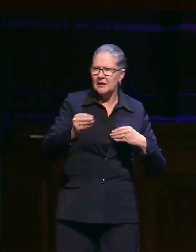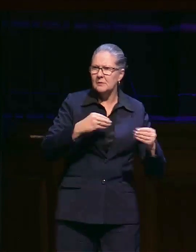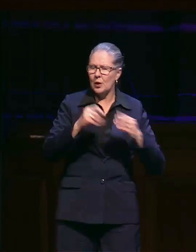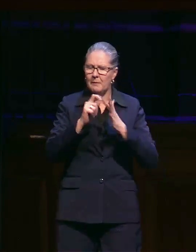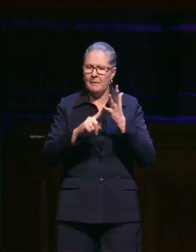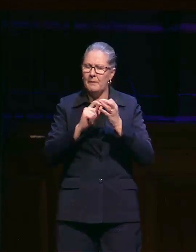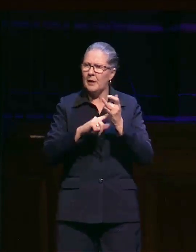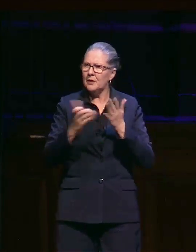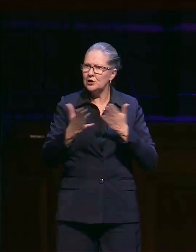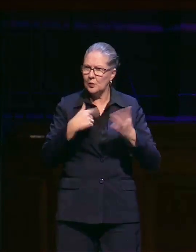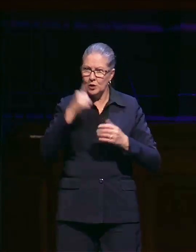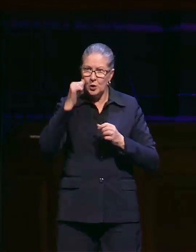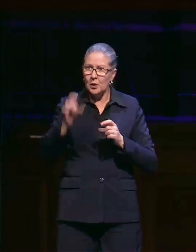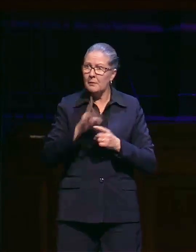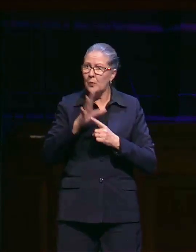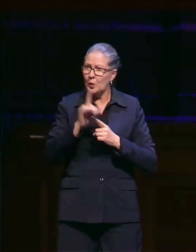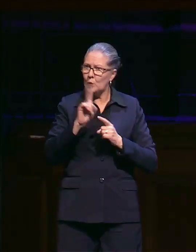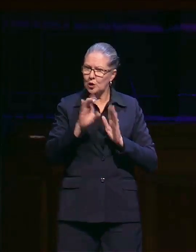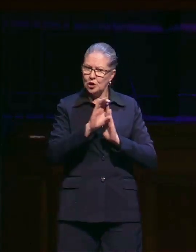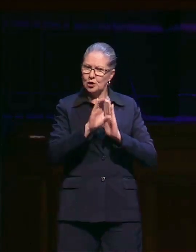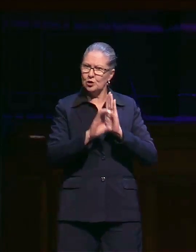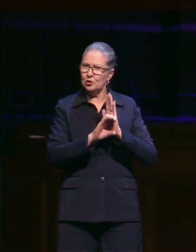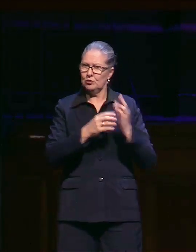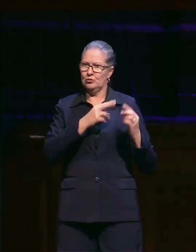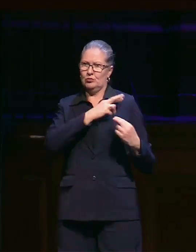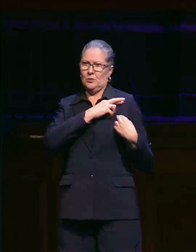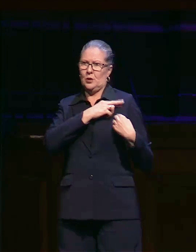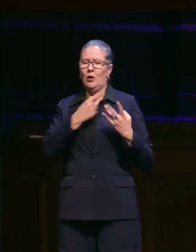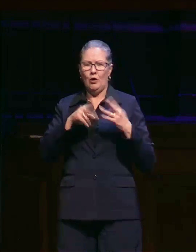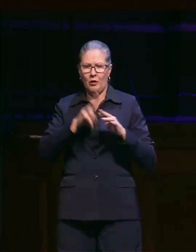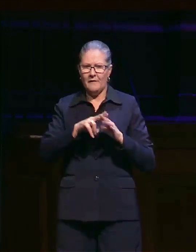importance of the constitutional role of our public service so were affirming